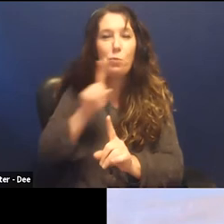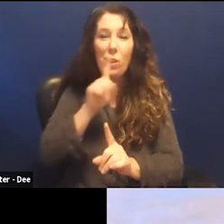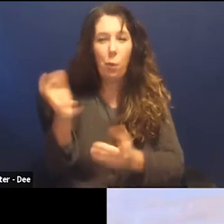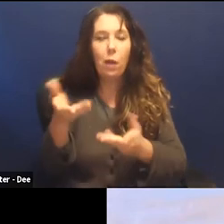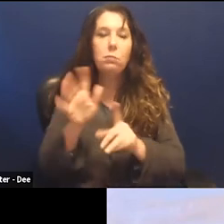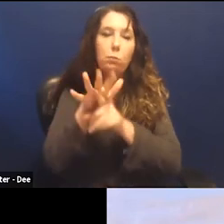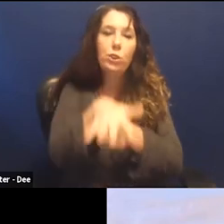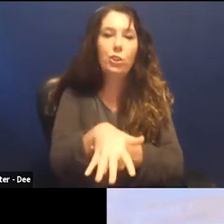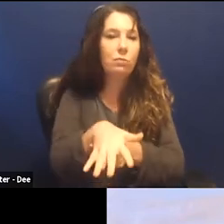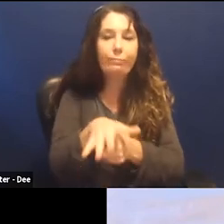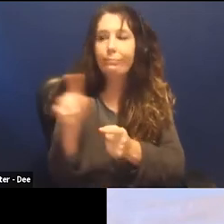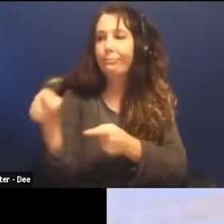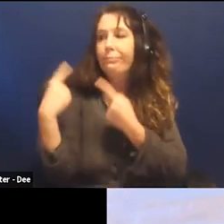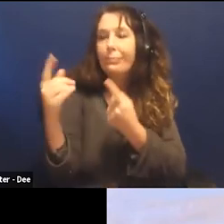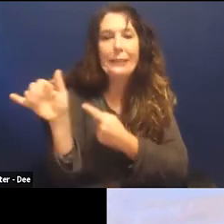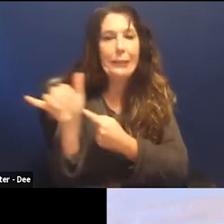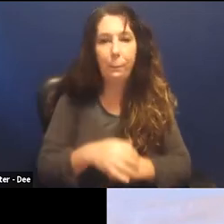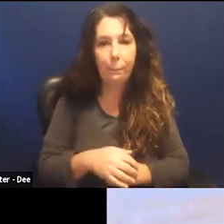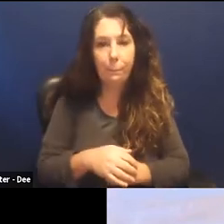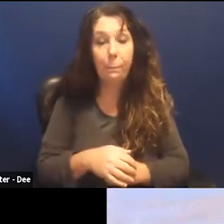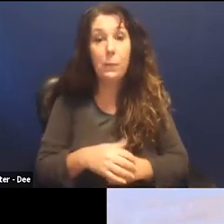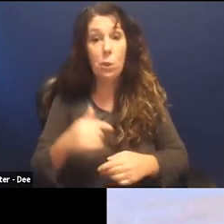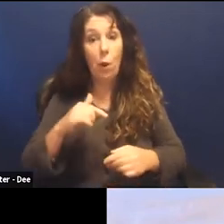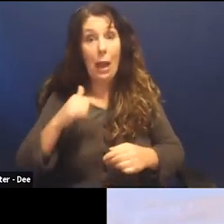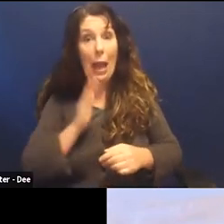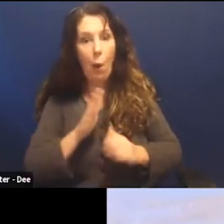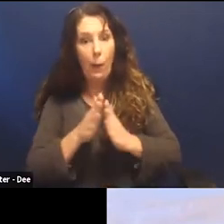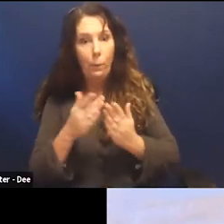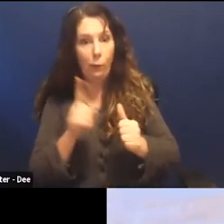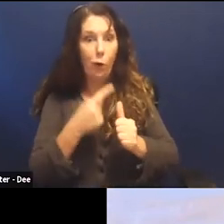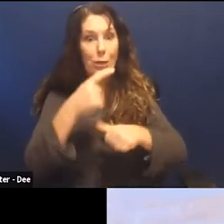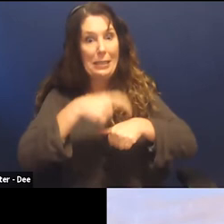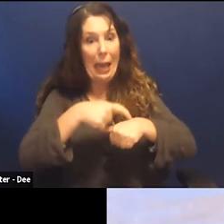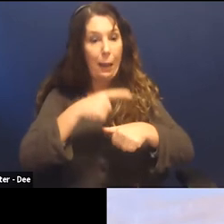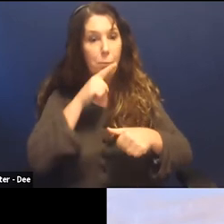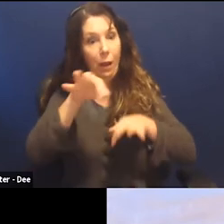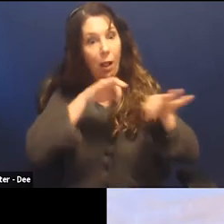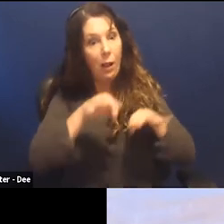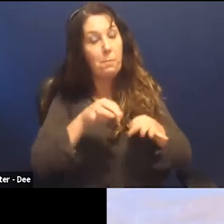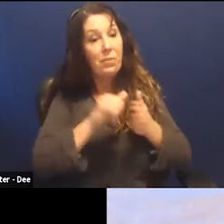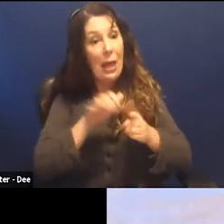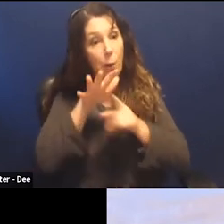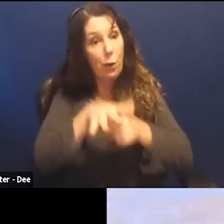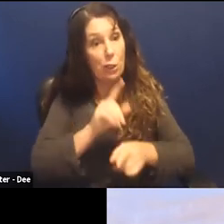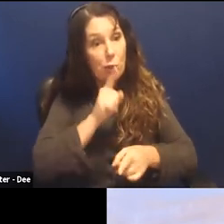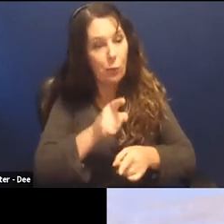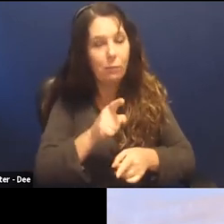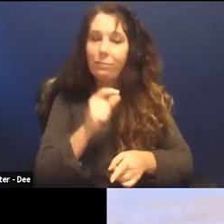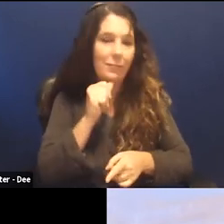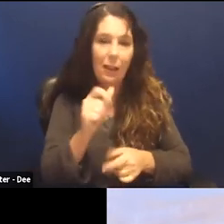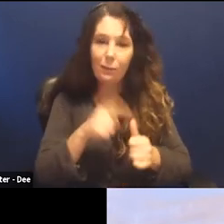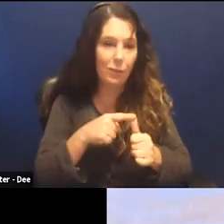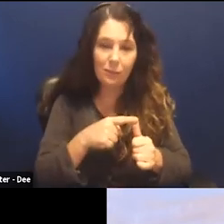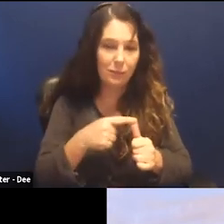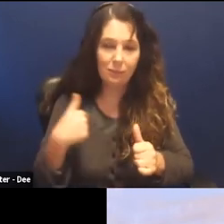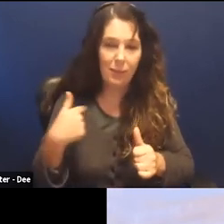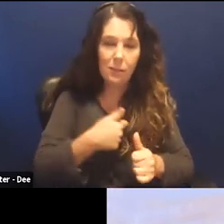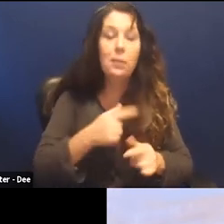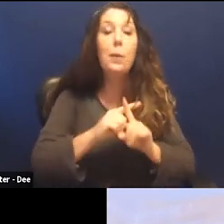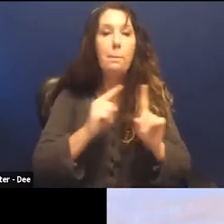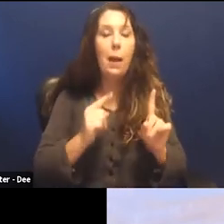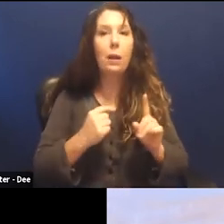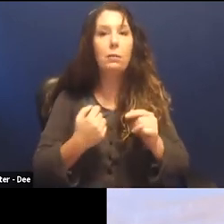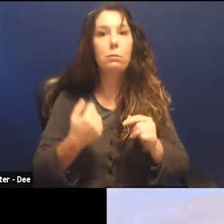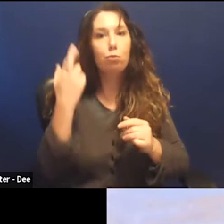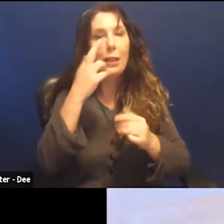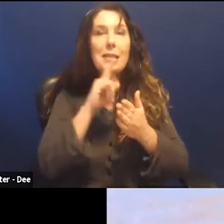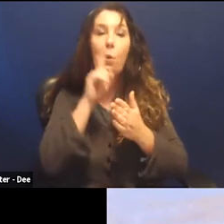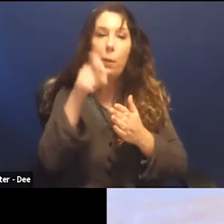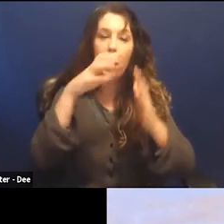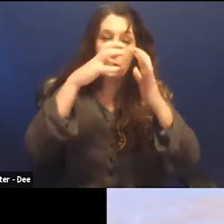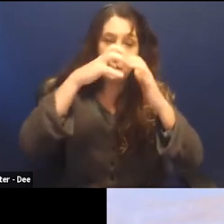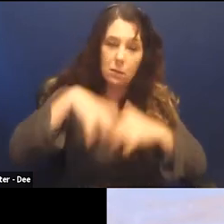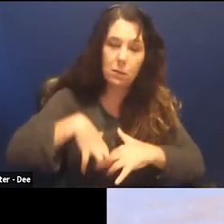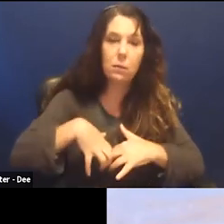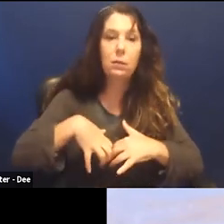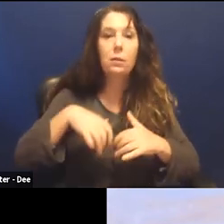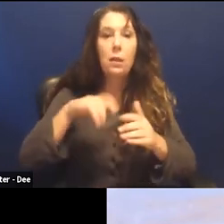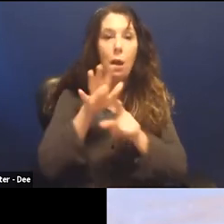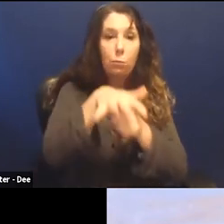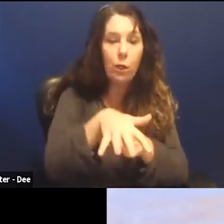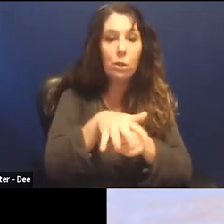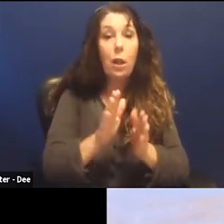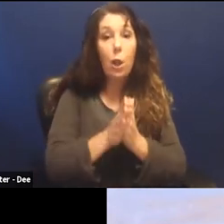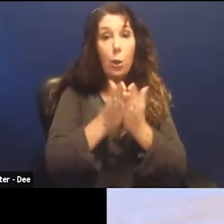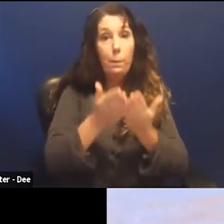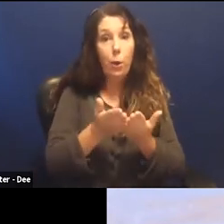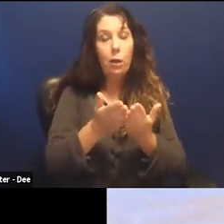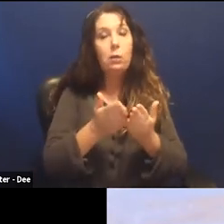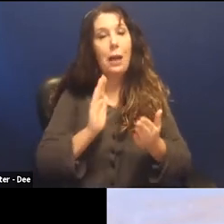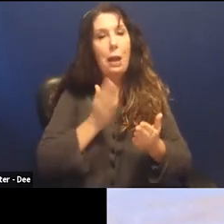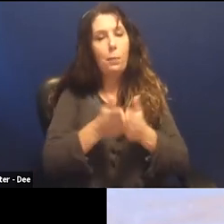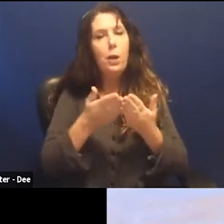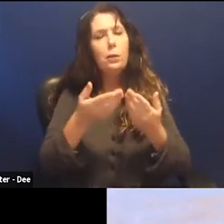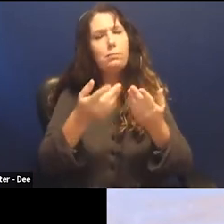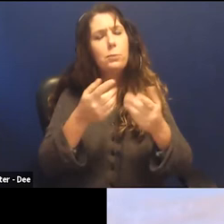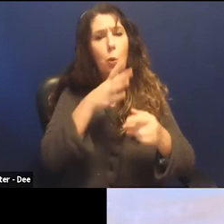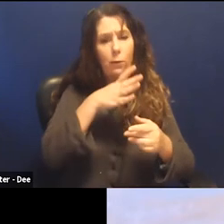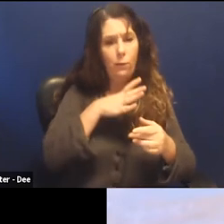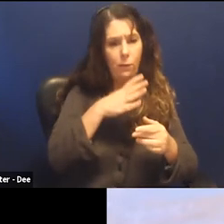And we are by no means the first ones to have made the case that this oppression is real, that it is ongoing, and that it is necessary really necessary to dismantle and what we try to do in the book is explained how feminism and intersection.